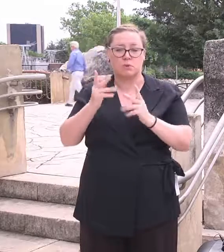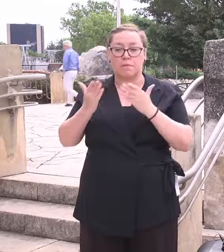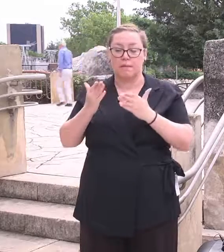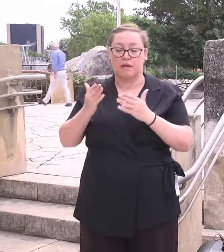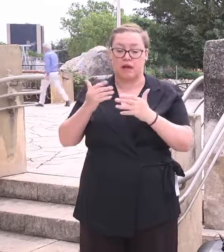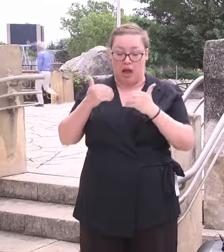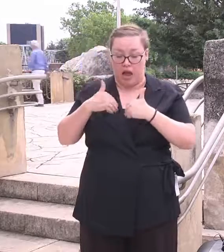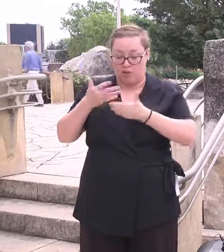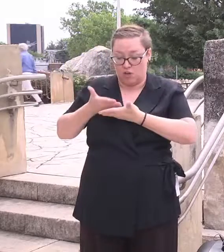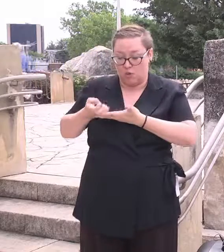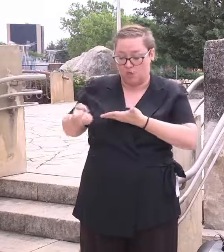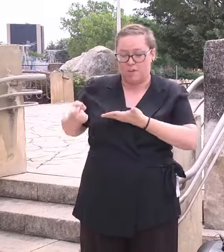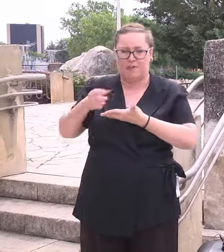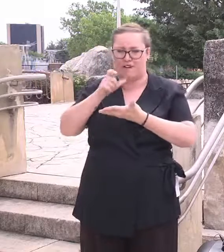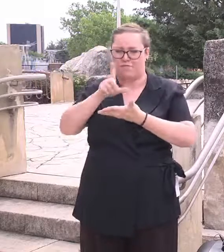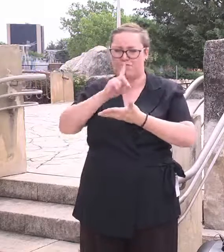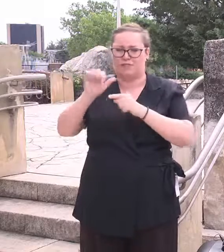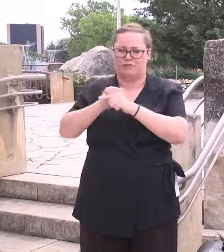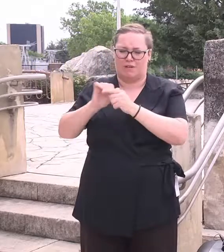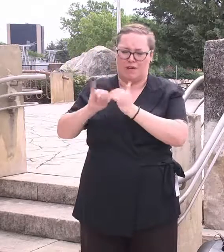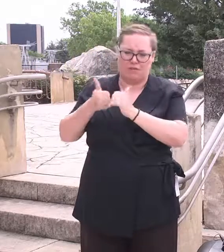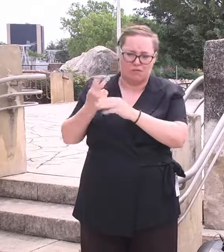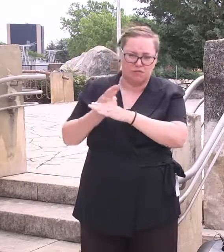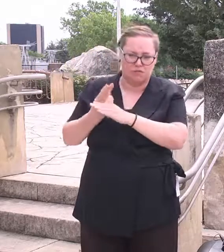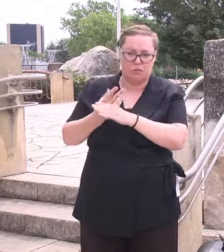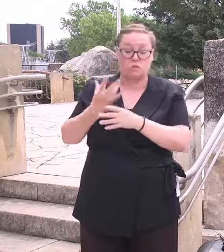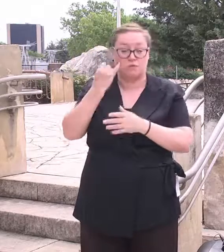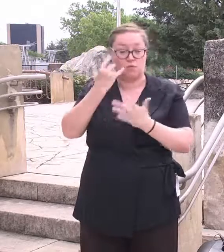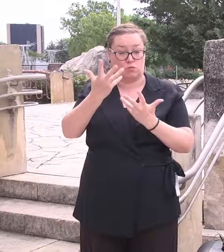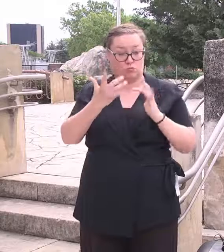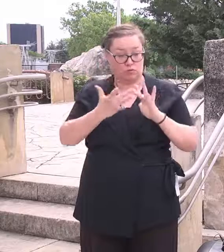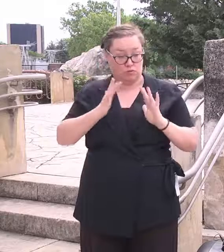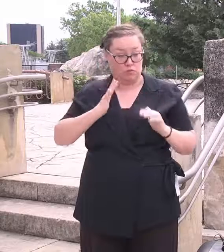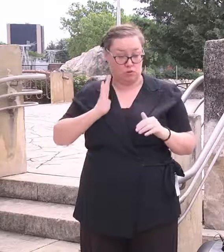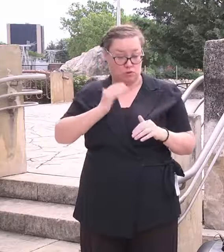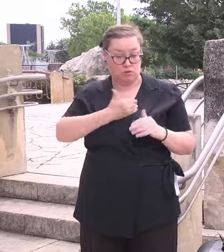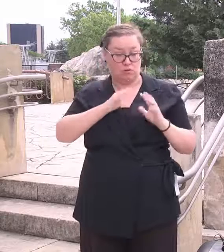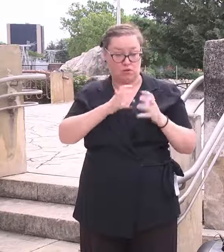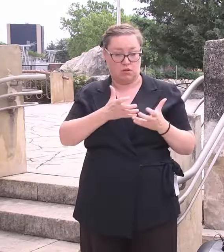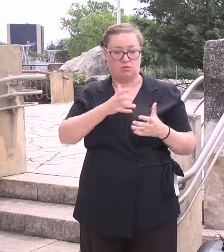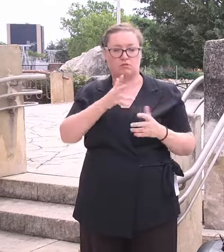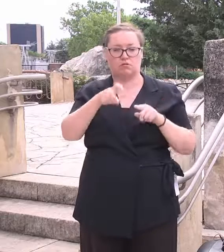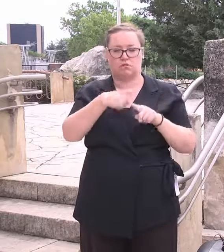it other than a YouTube video so uh if you'd like to get a hold of us and I hope you would it's 316